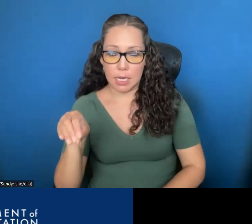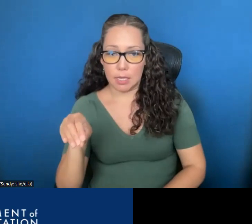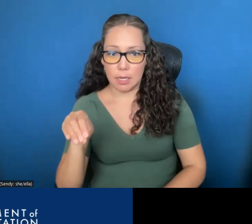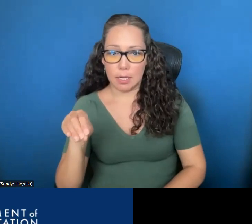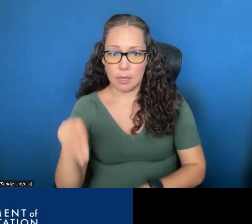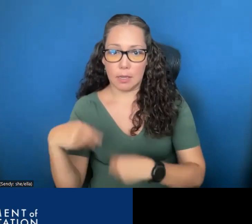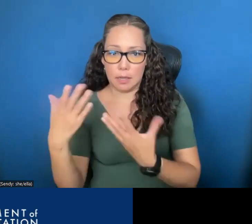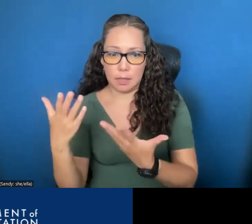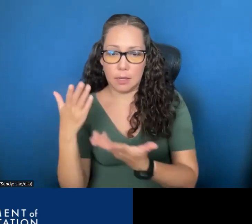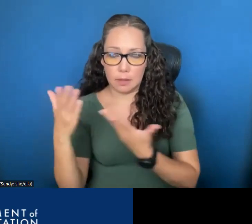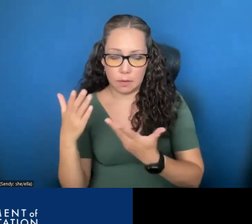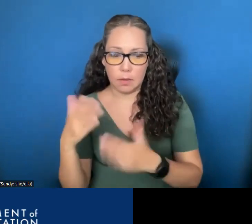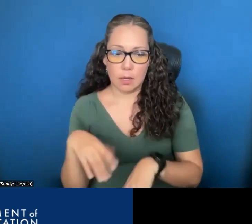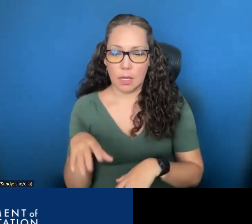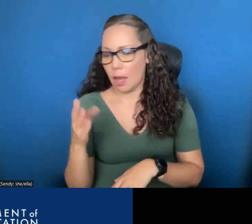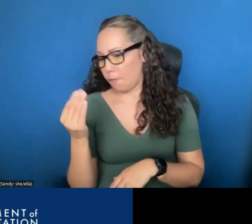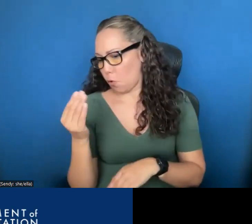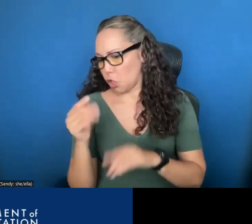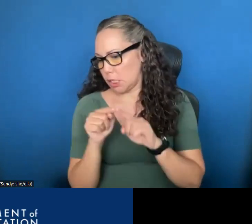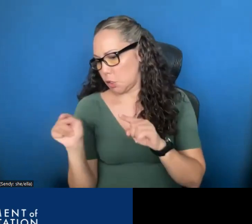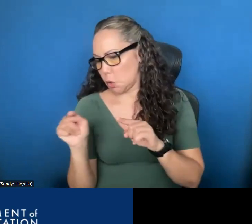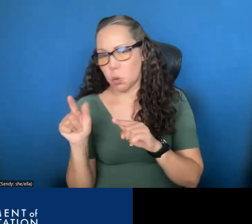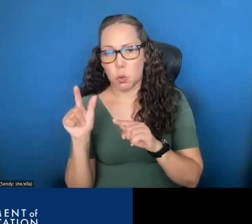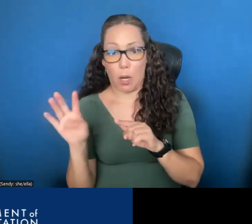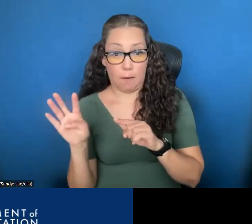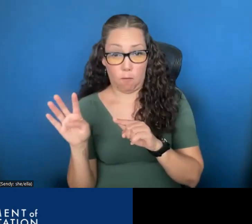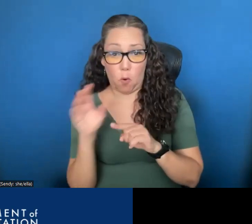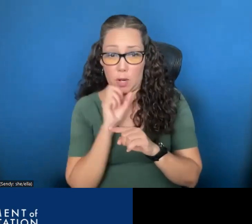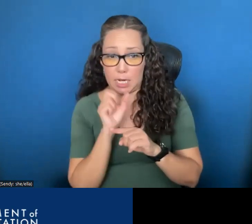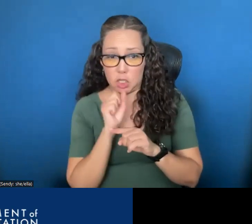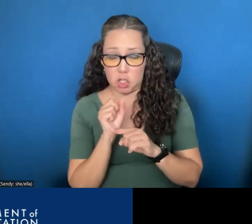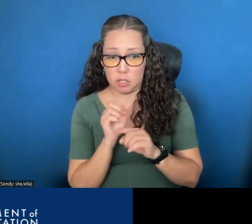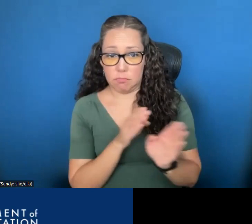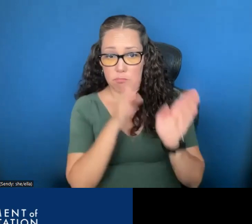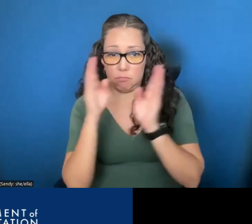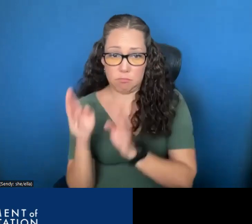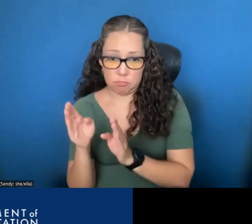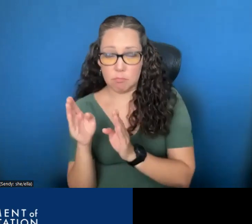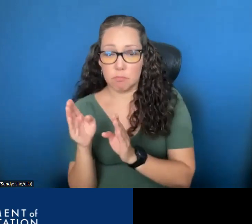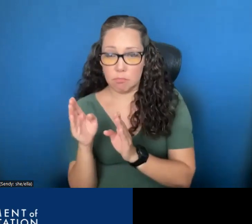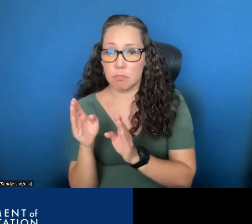the ages of 14 and 24 years old and that's really important to note because one of the core services